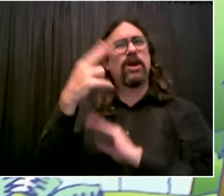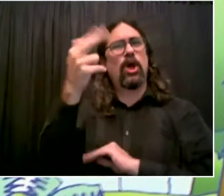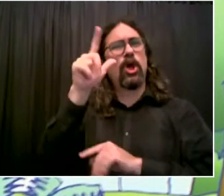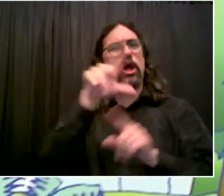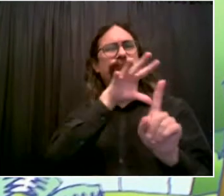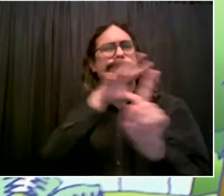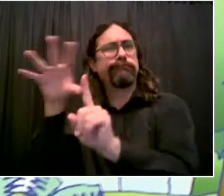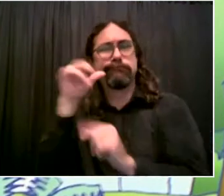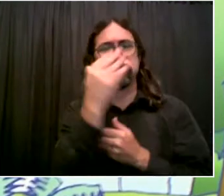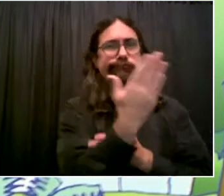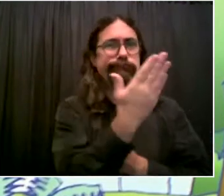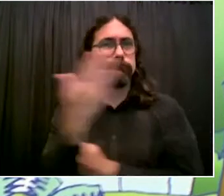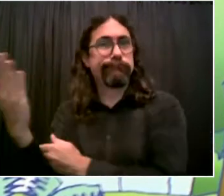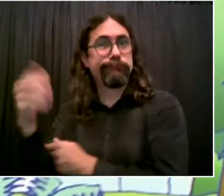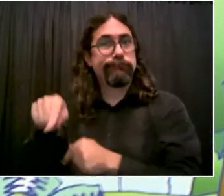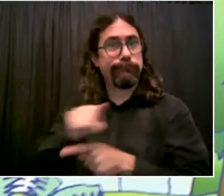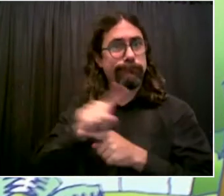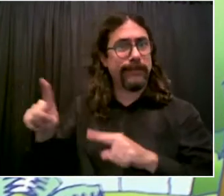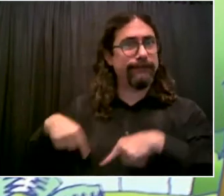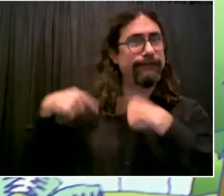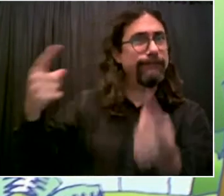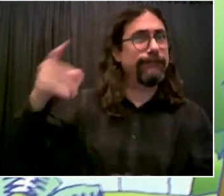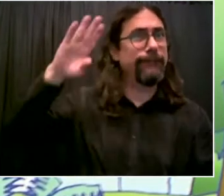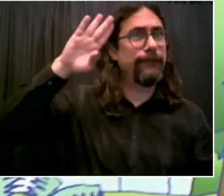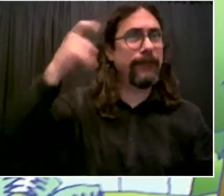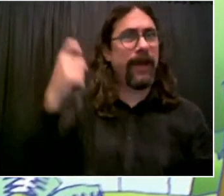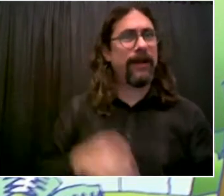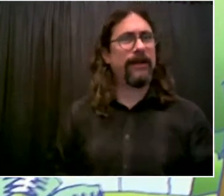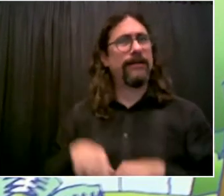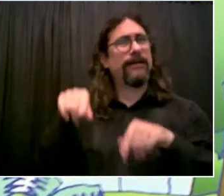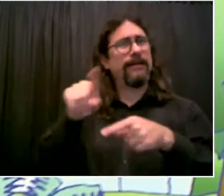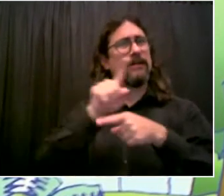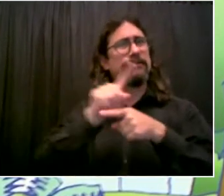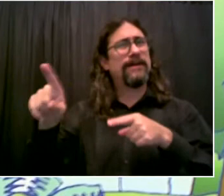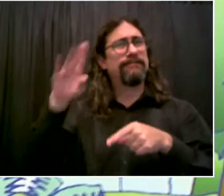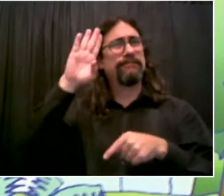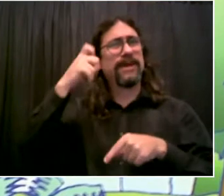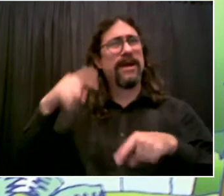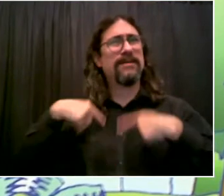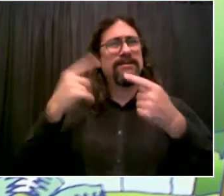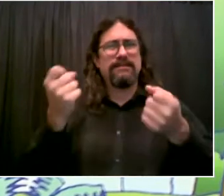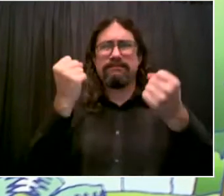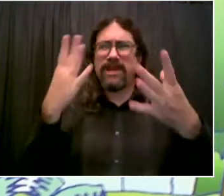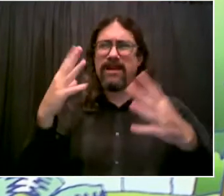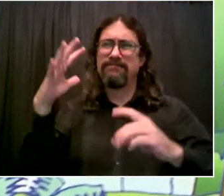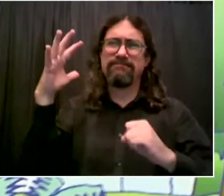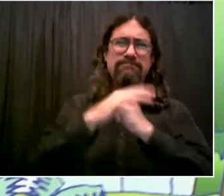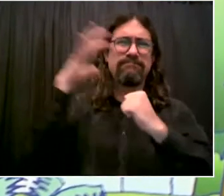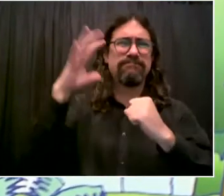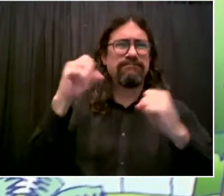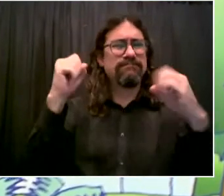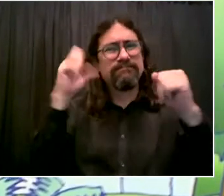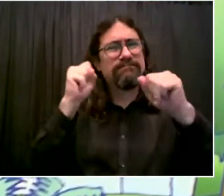CONTINUES HERE IN THE BRONX AND WHAT I AM SEEING ALL AROUND THE